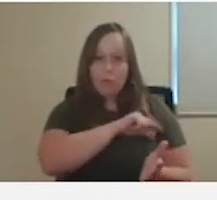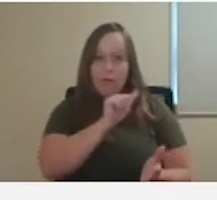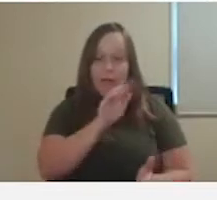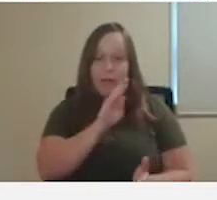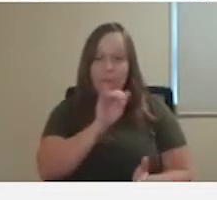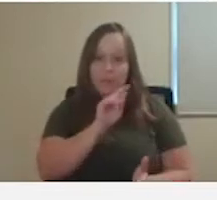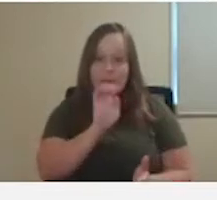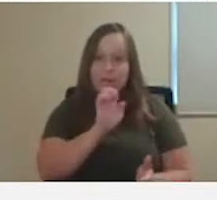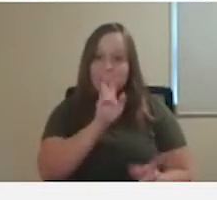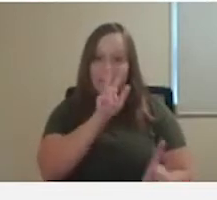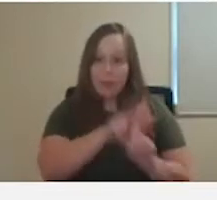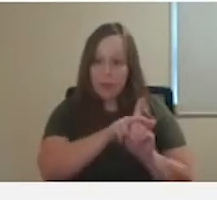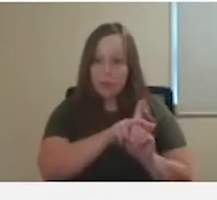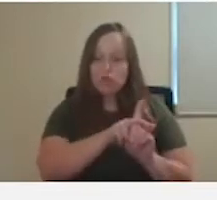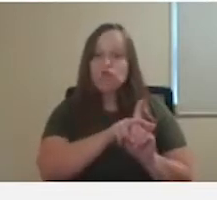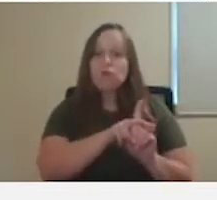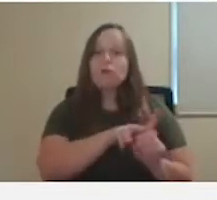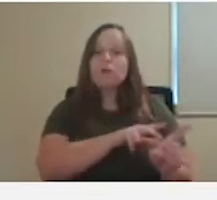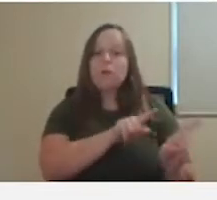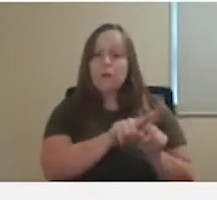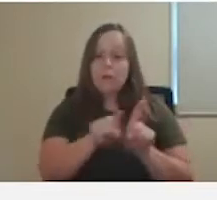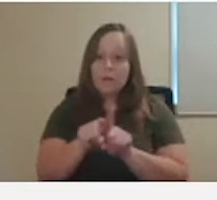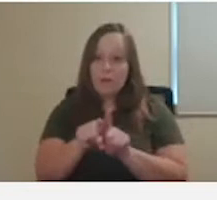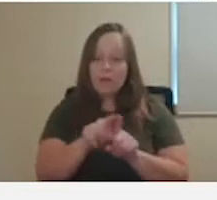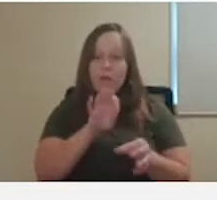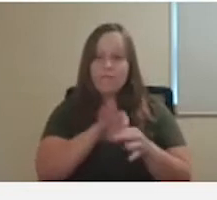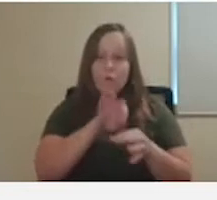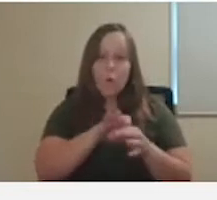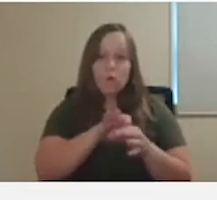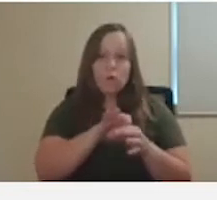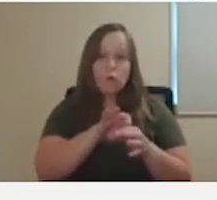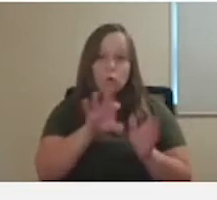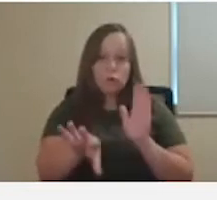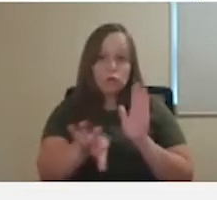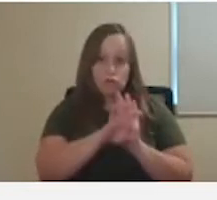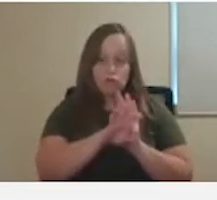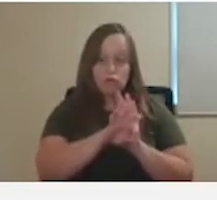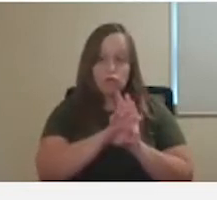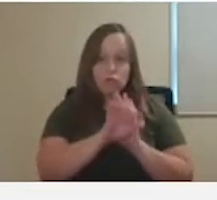applications. And if the voters chose to vote that way,